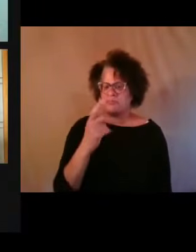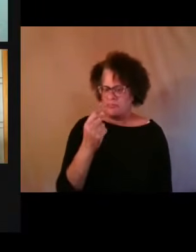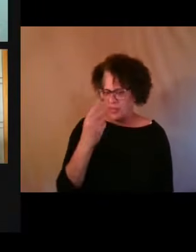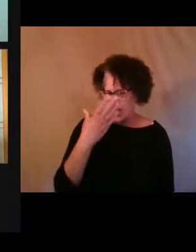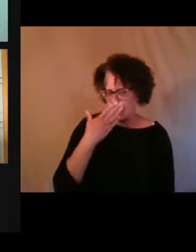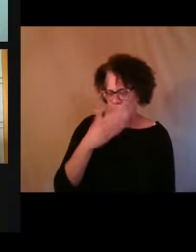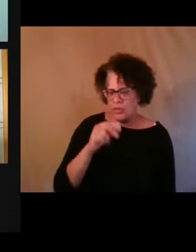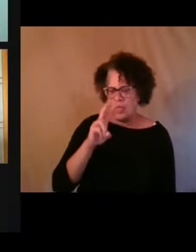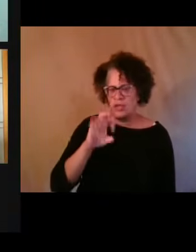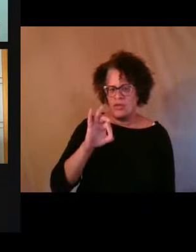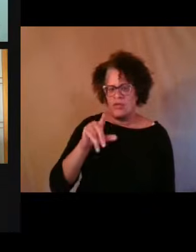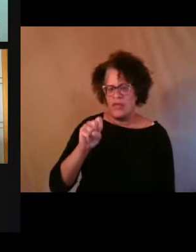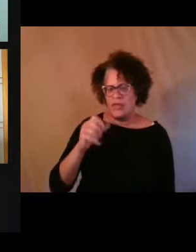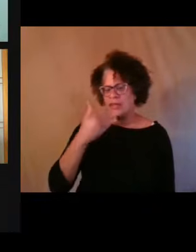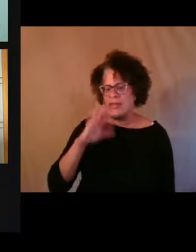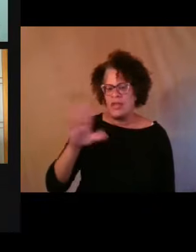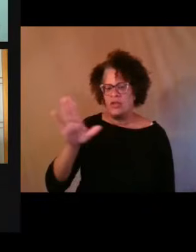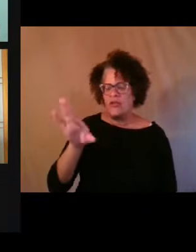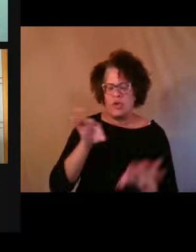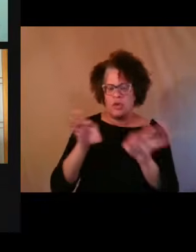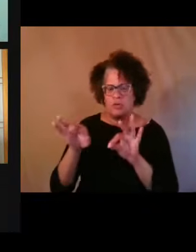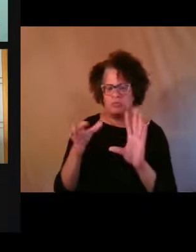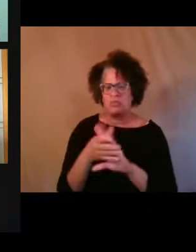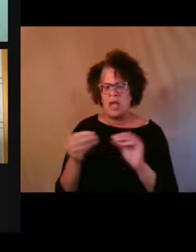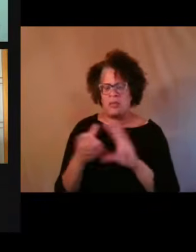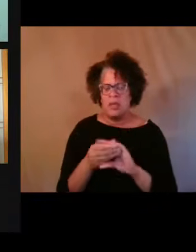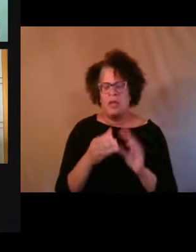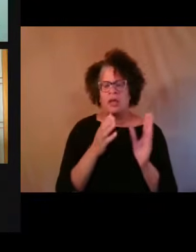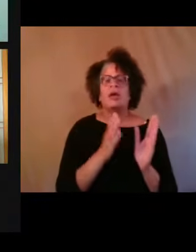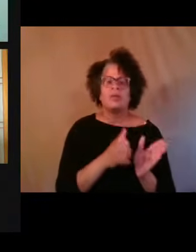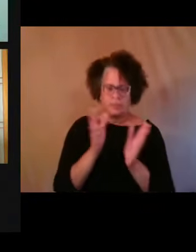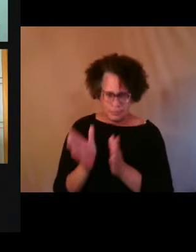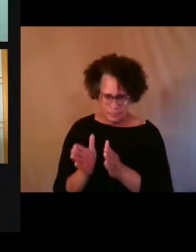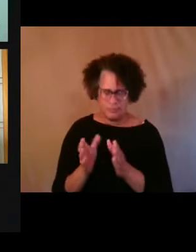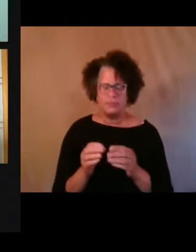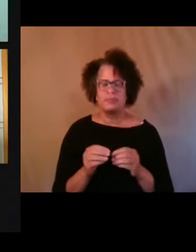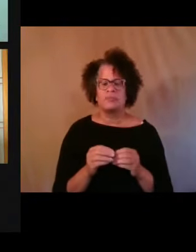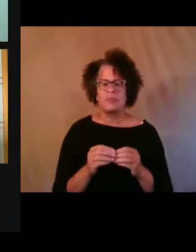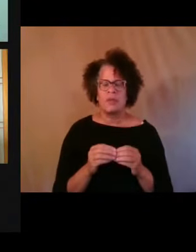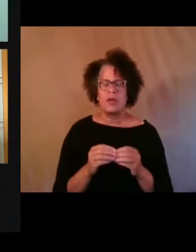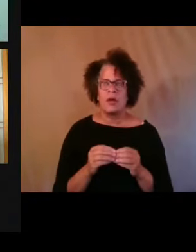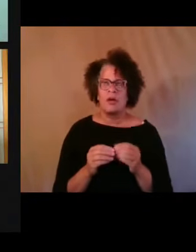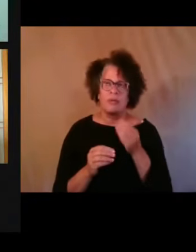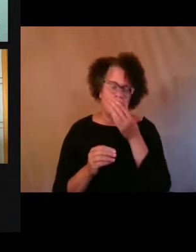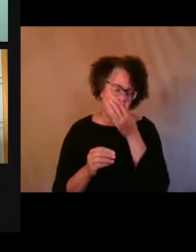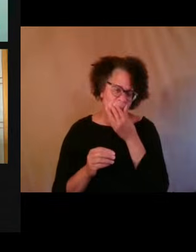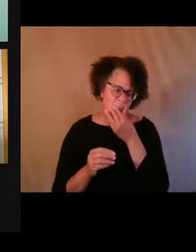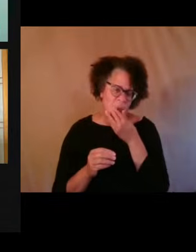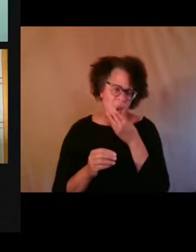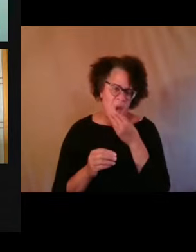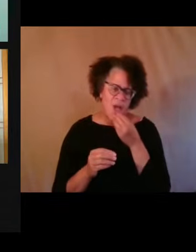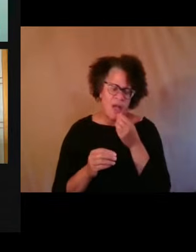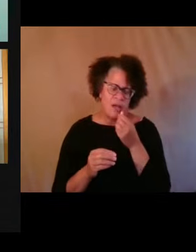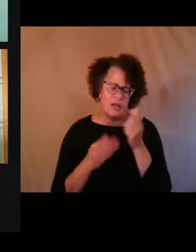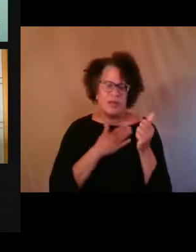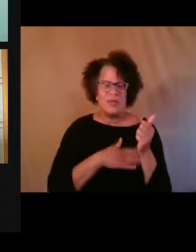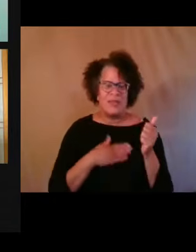Thank you for that. Shifting gears a little bit. And again, a reminder, please share your questions in the chat